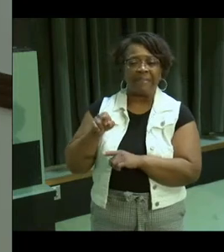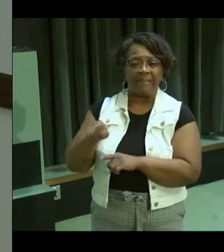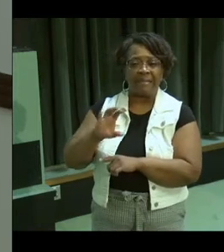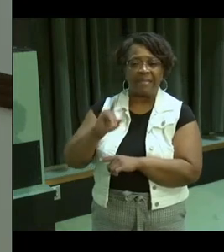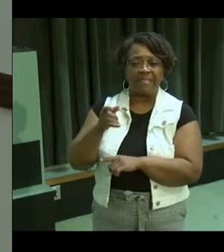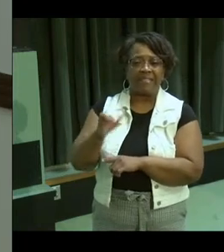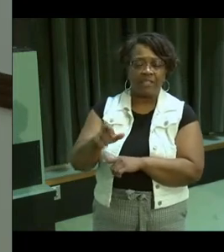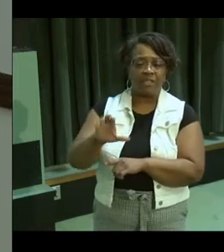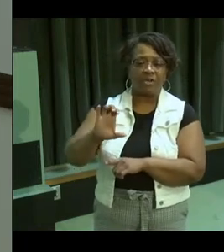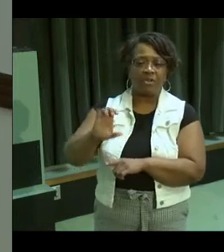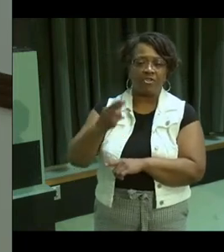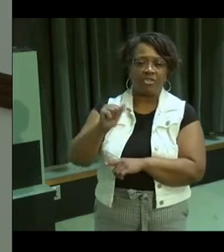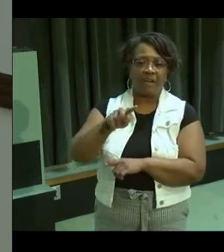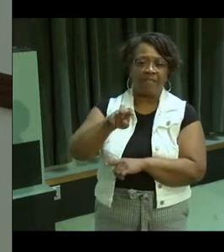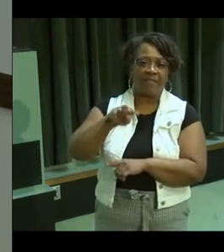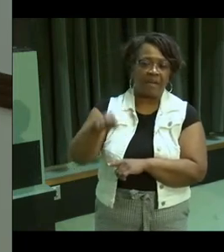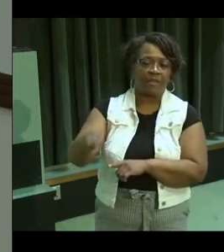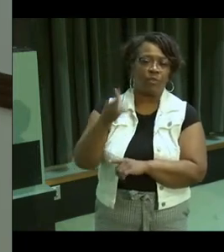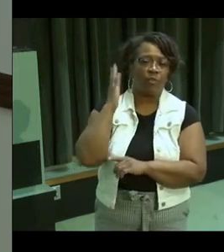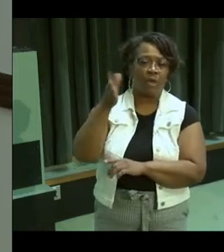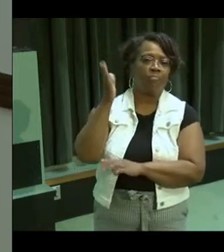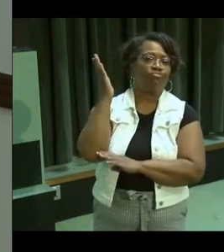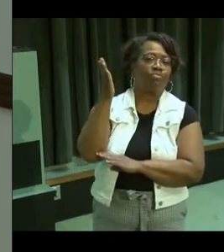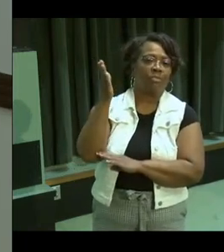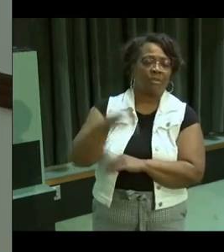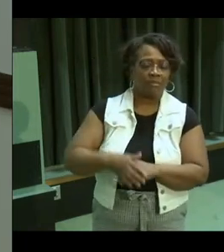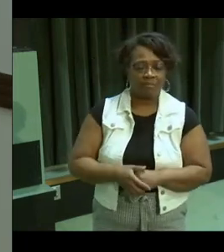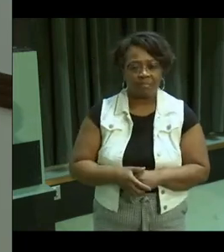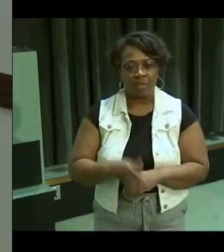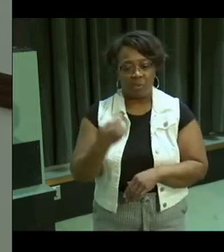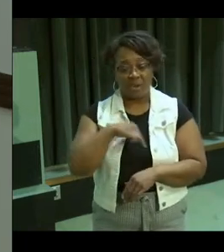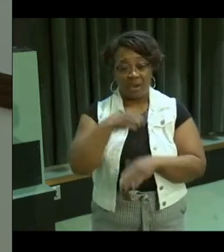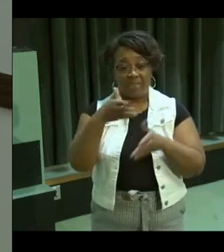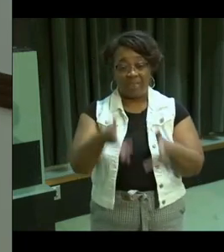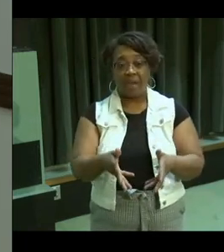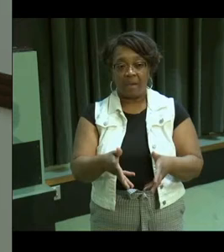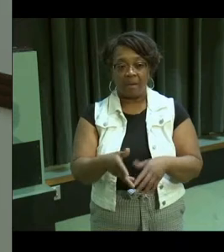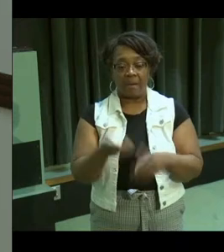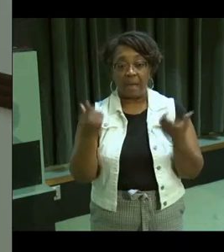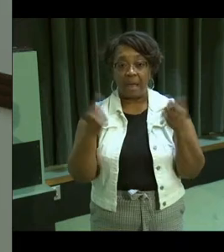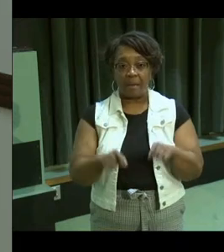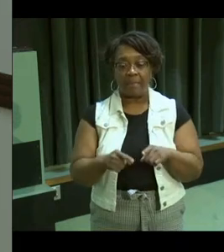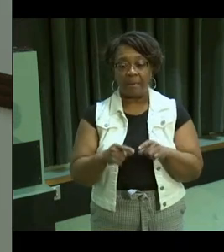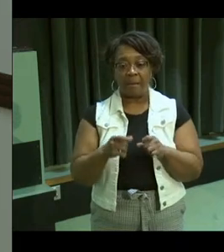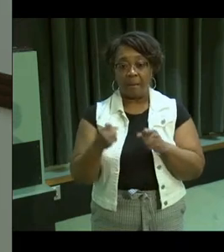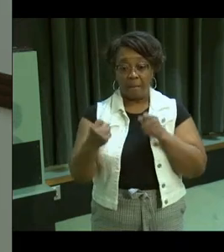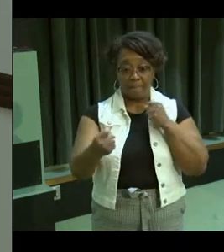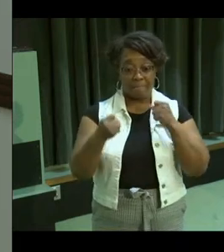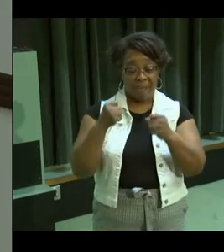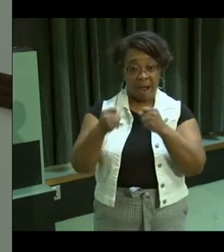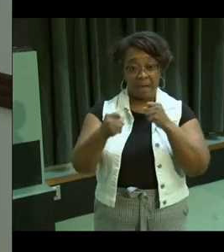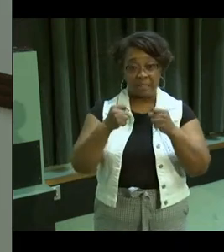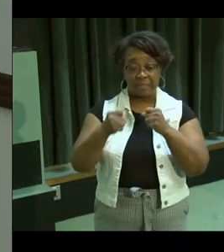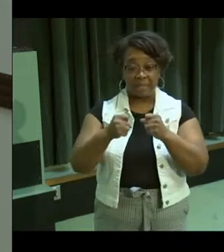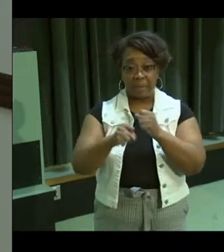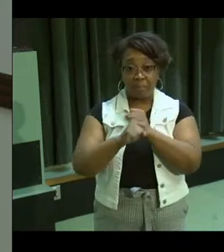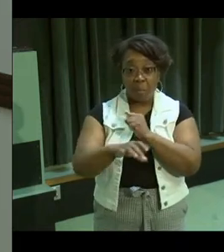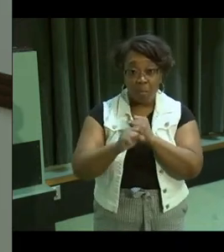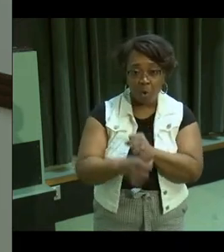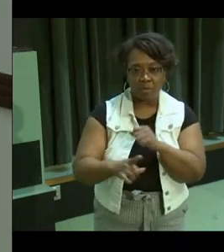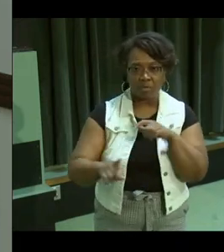speak. And so we're at the venue